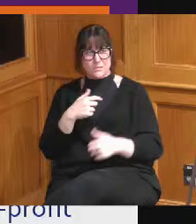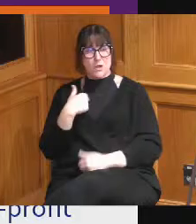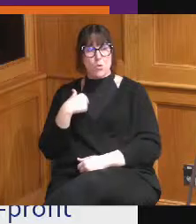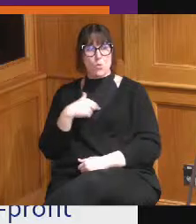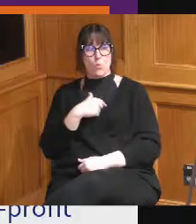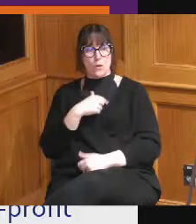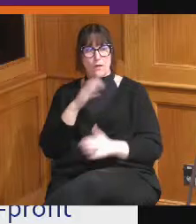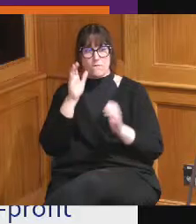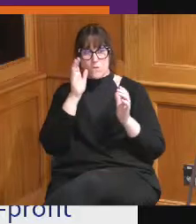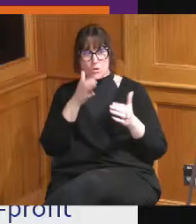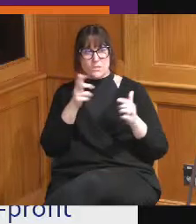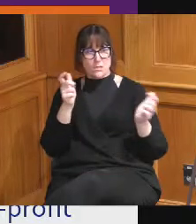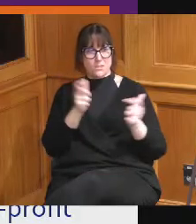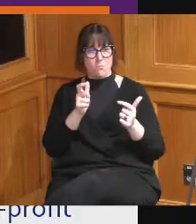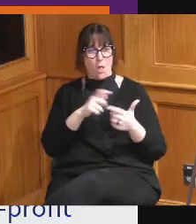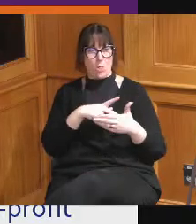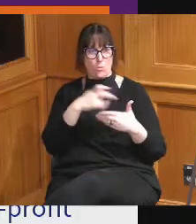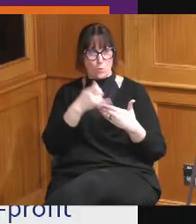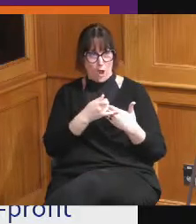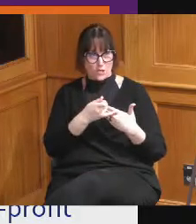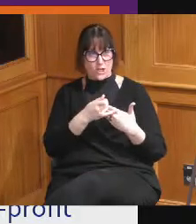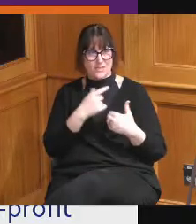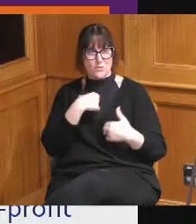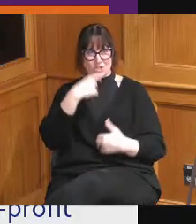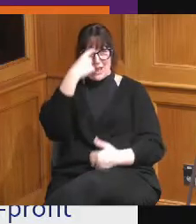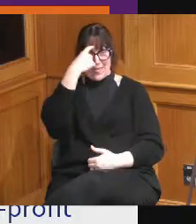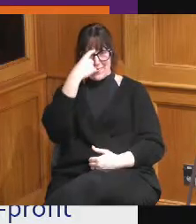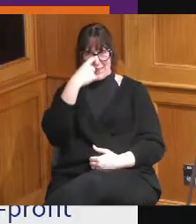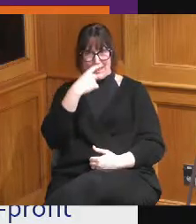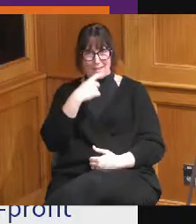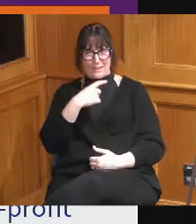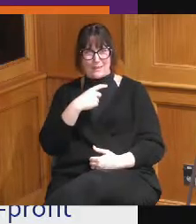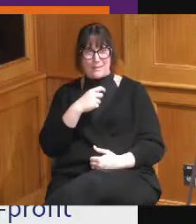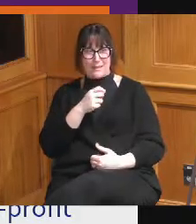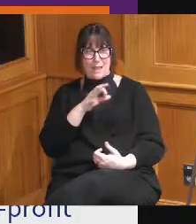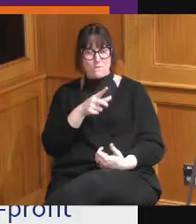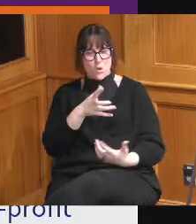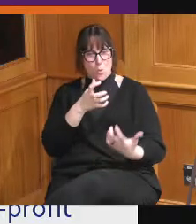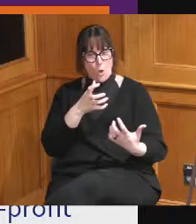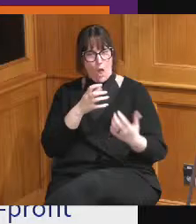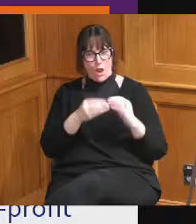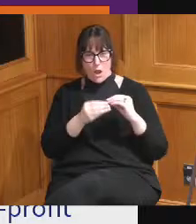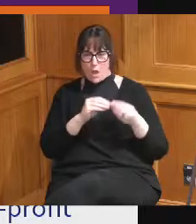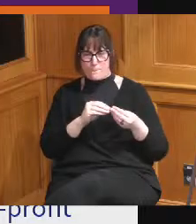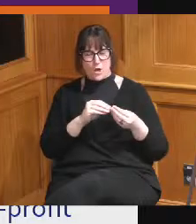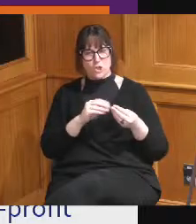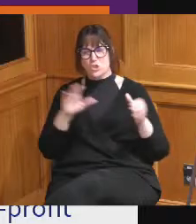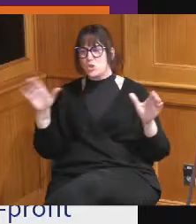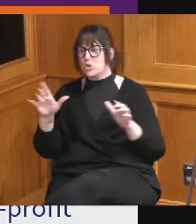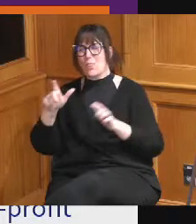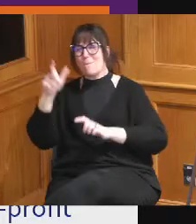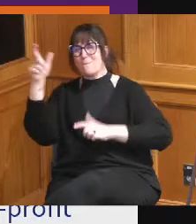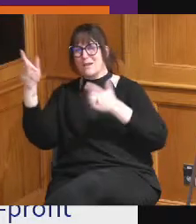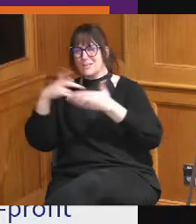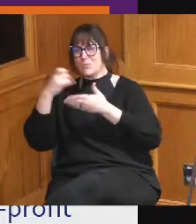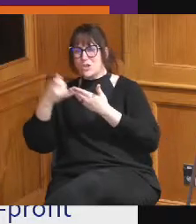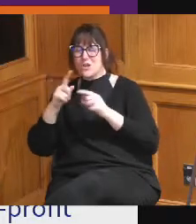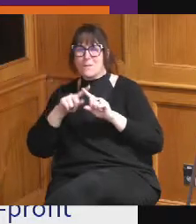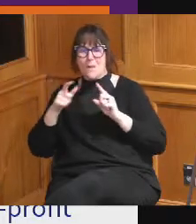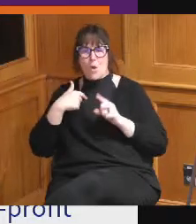smaller projects which I think is you know on the one hand if you just want to juice numbers you just do the biggest projects possible but I think if we're talking about really building capacity